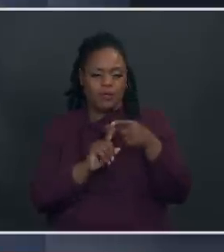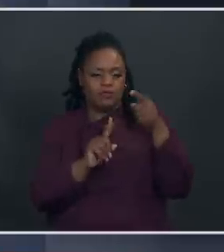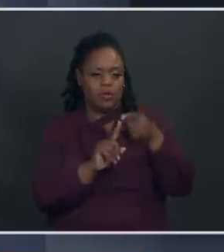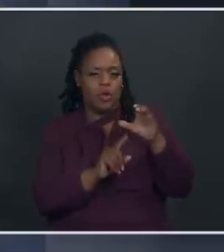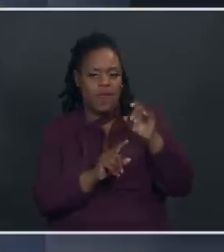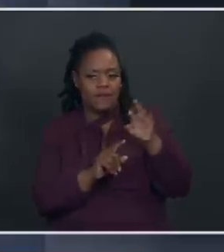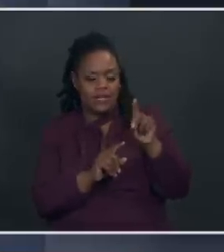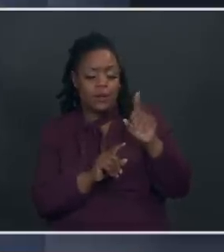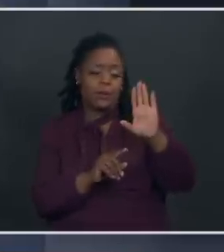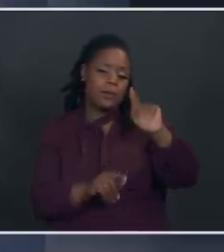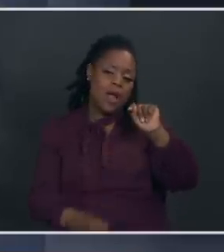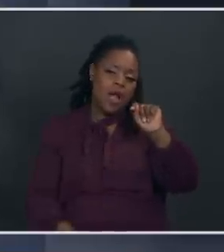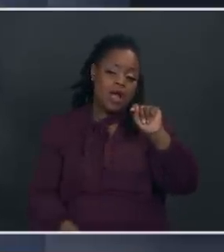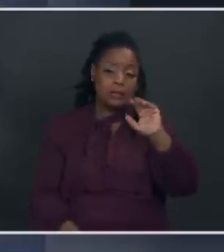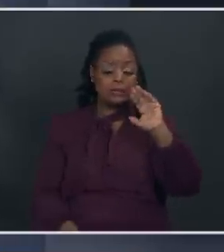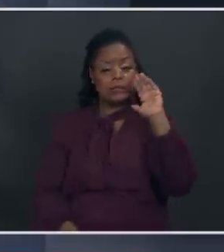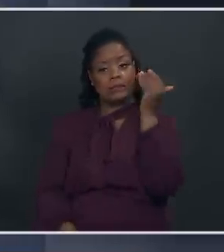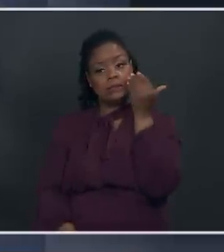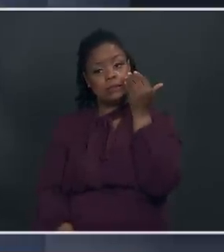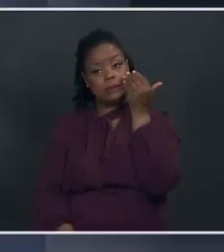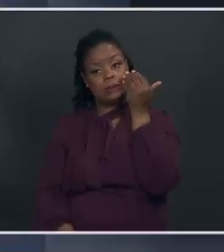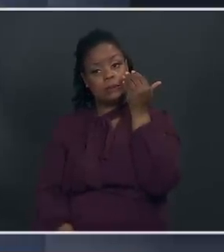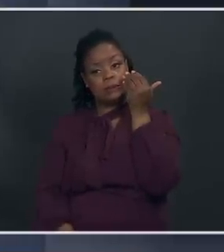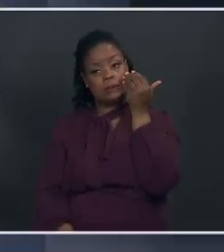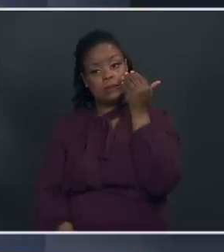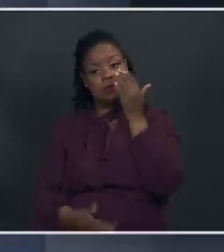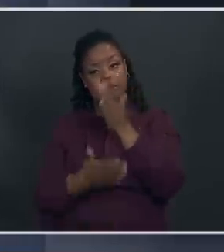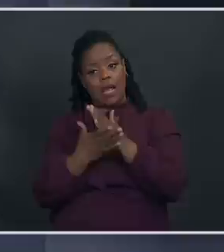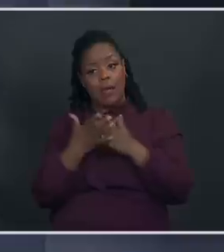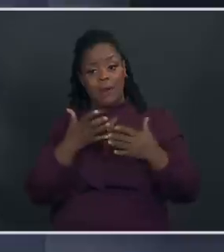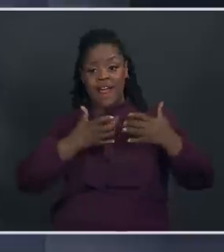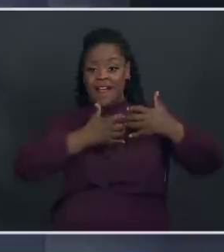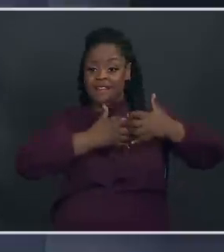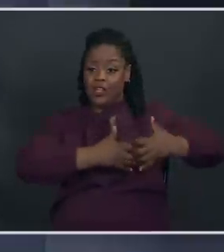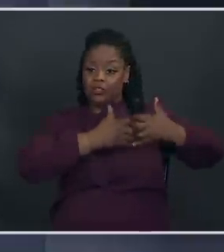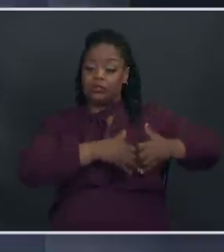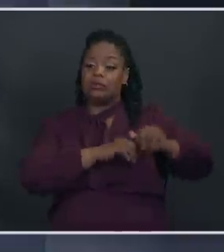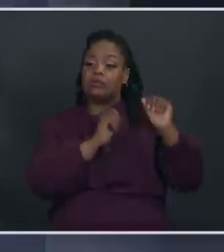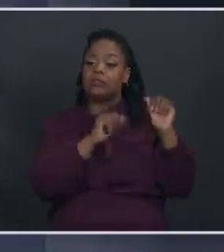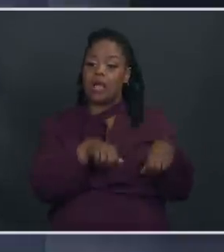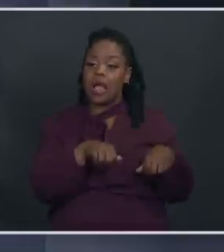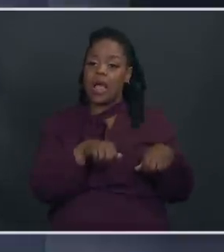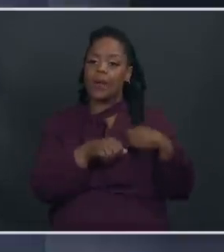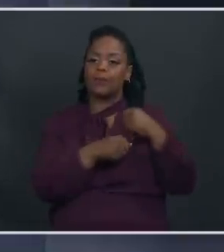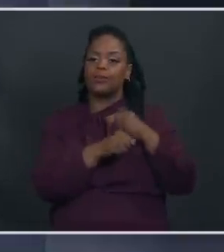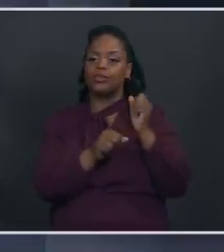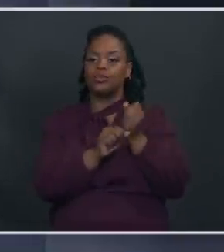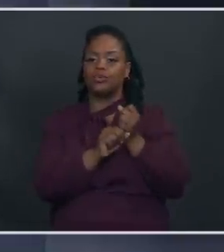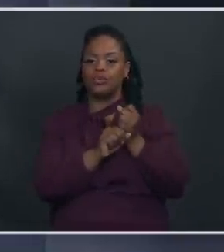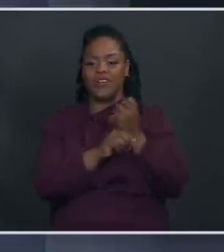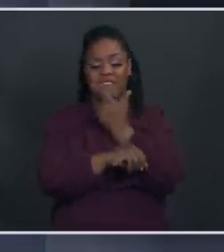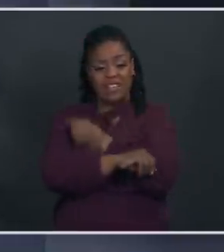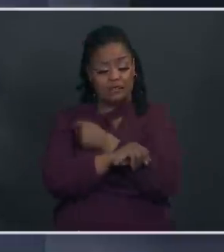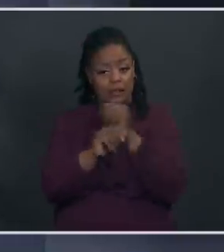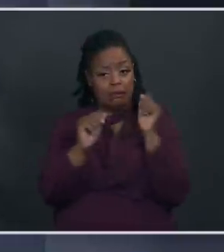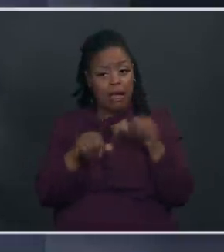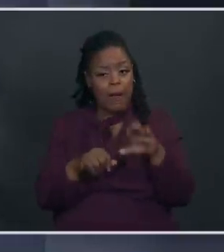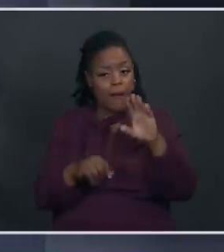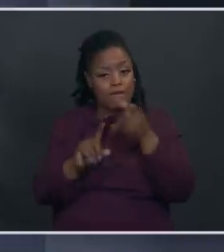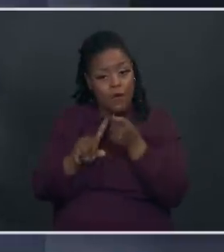there are obviously manufacturing facilities that have the capacity and the ability to get these vaccine doses out.